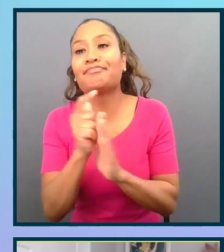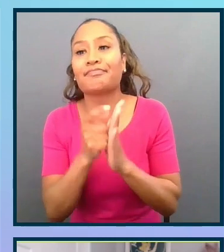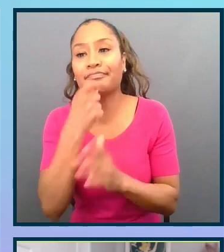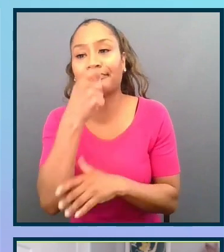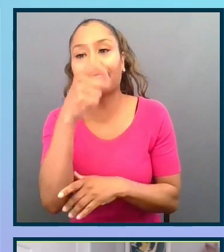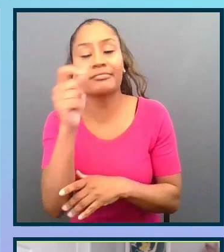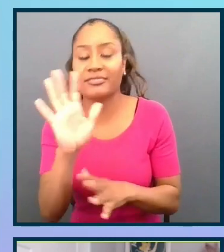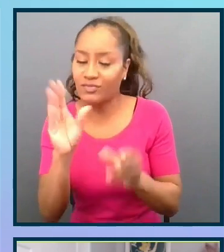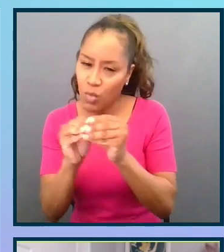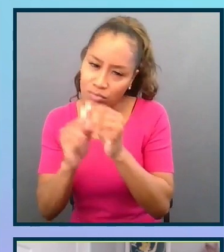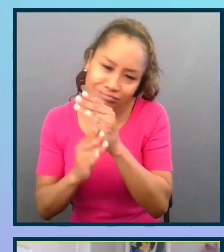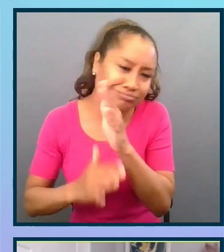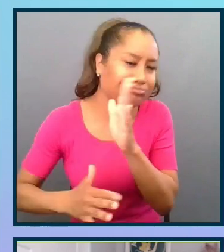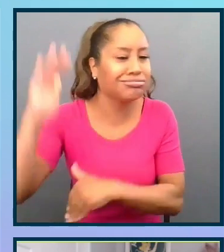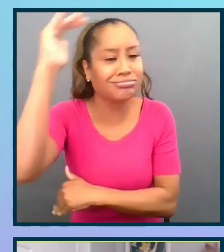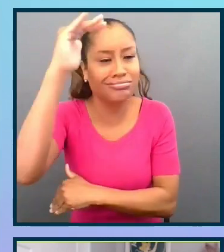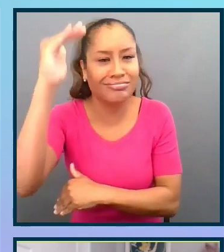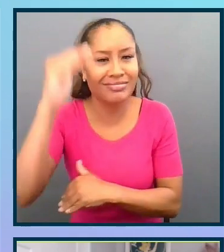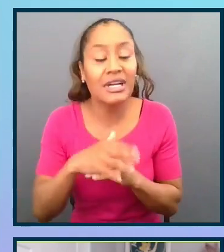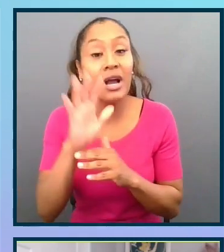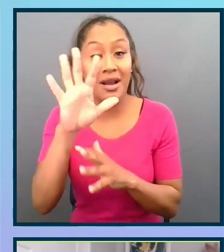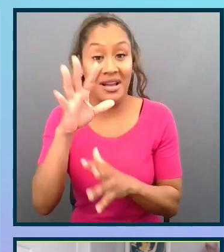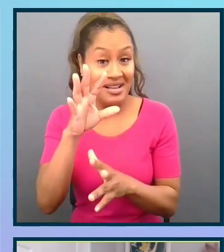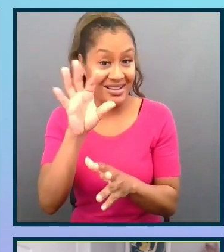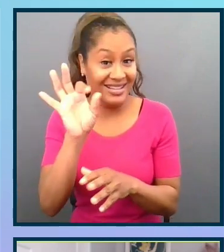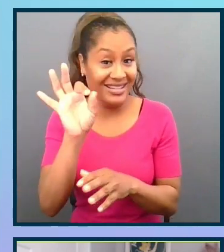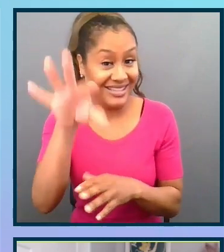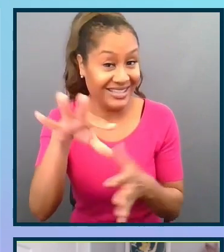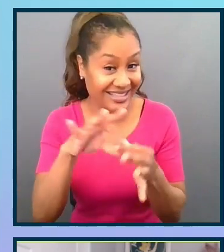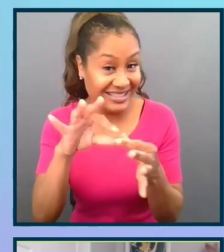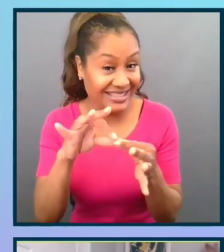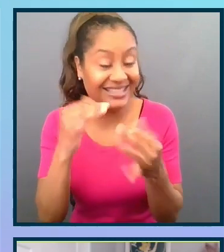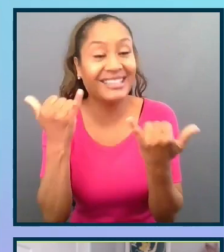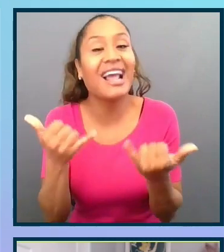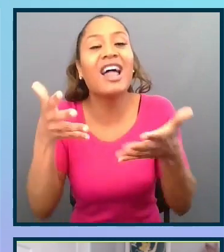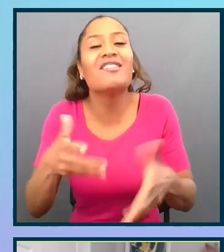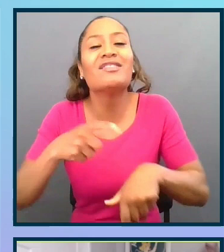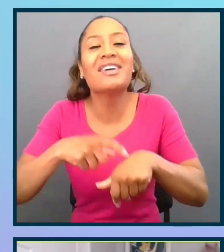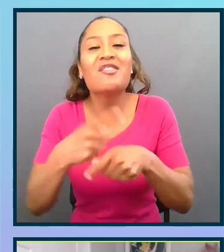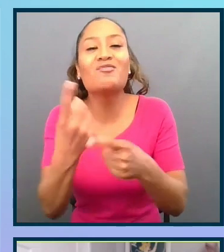Now, with that in mind, I wanted to give us some time for questions and discussions.